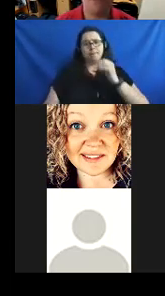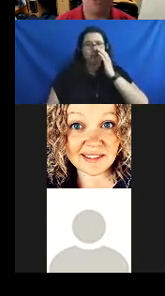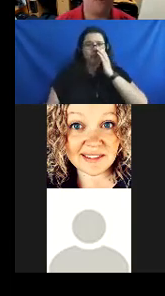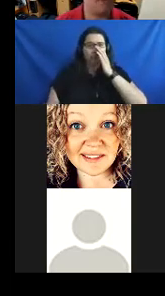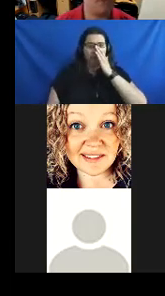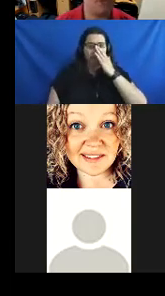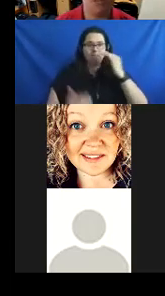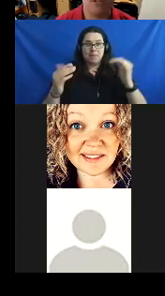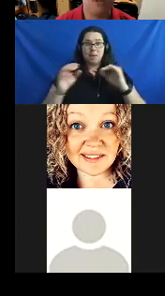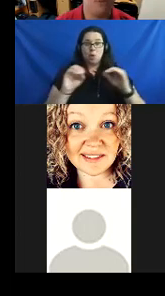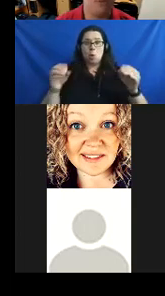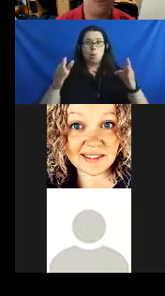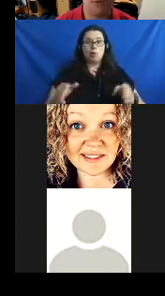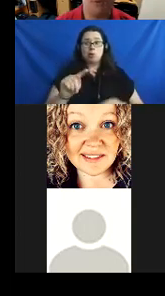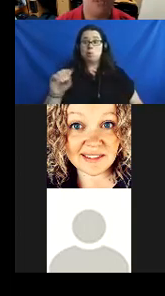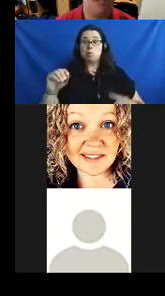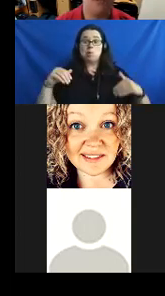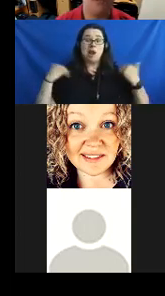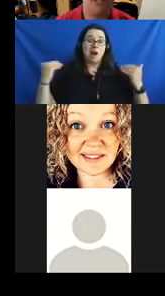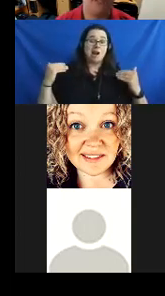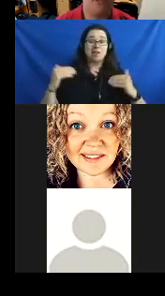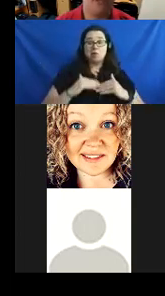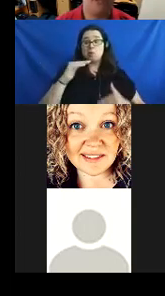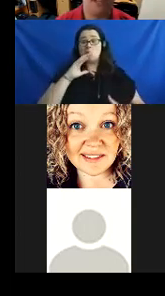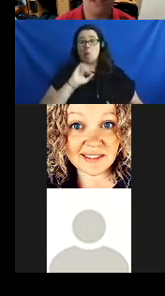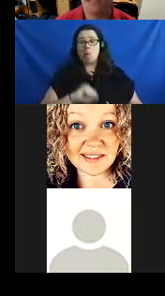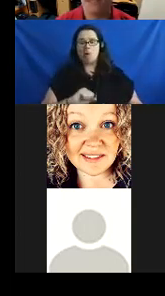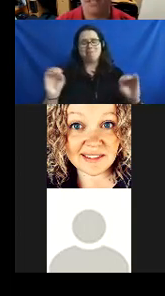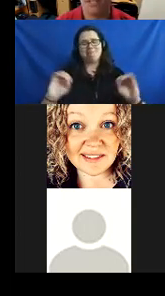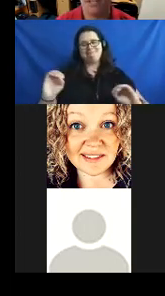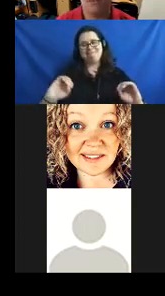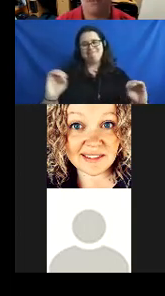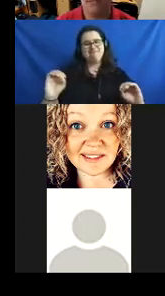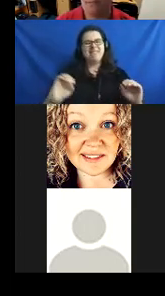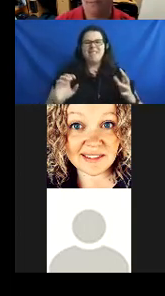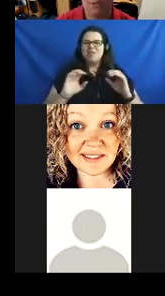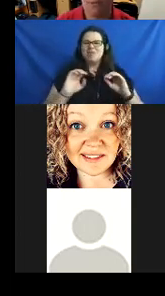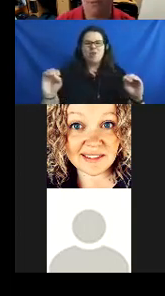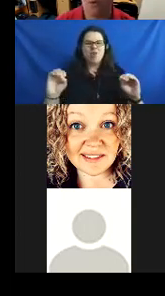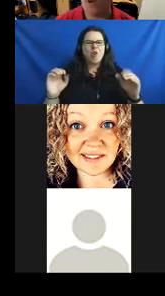NO PERSON IS TOO YOUNG OR TOO OLD. THERE IS NOT NECESSARILY A GREAT, YOU KNOW, A RIGHT TIME